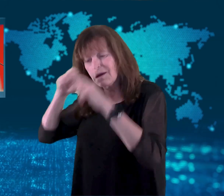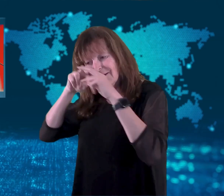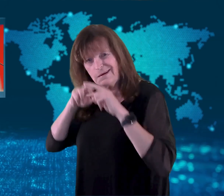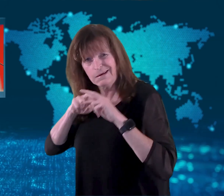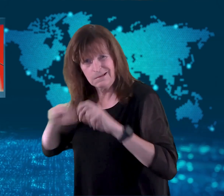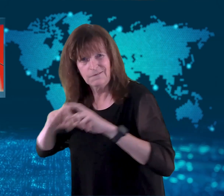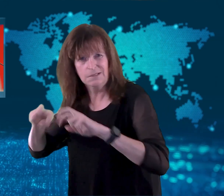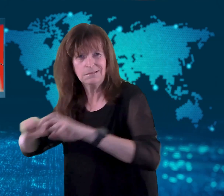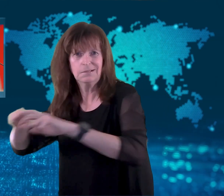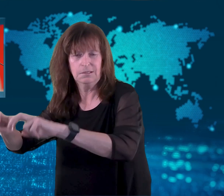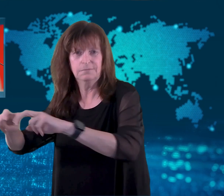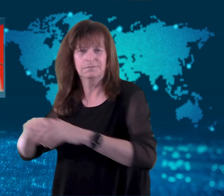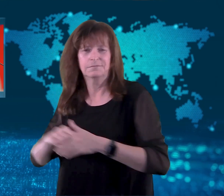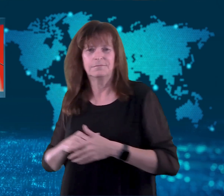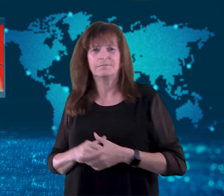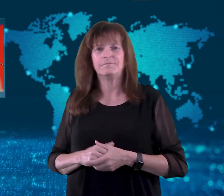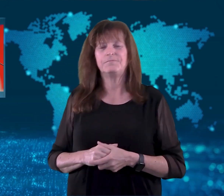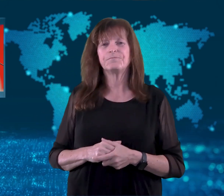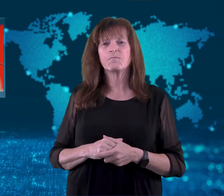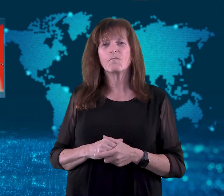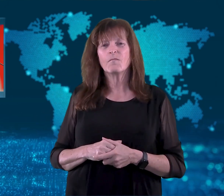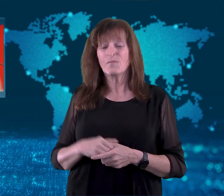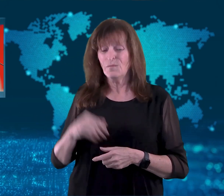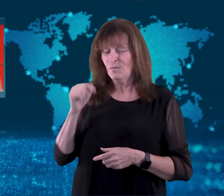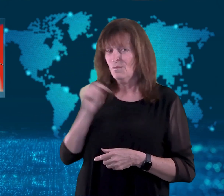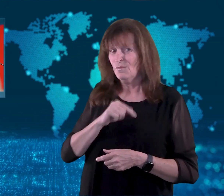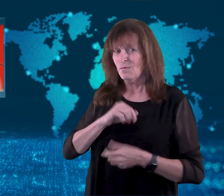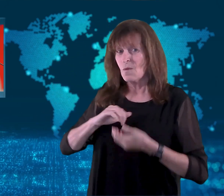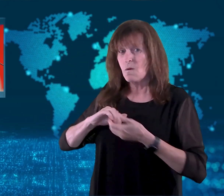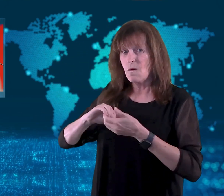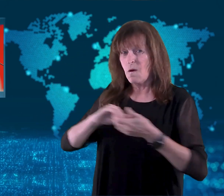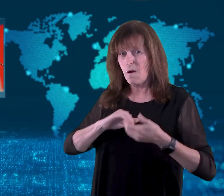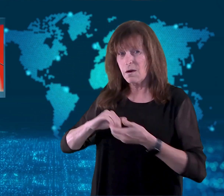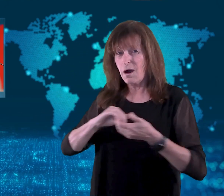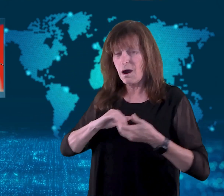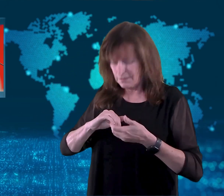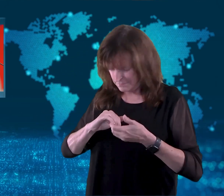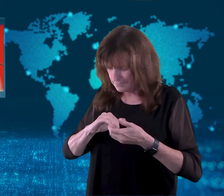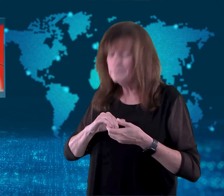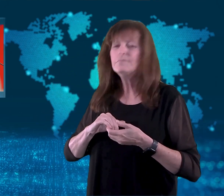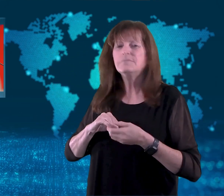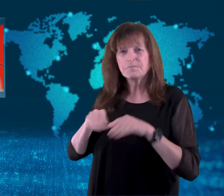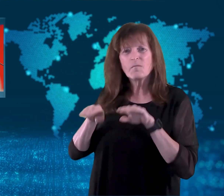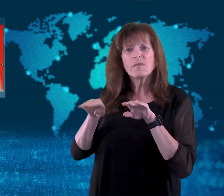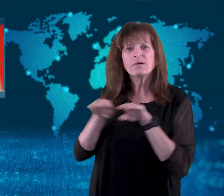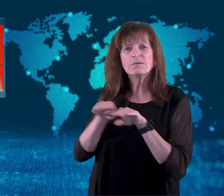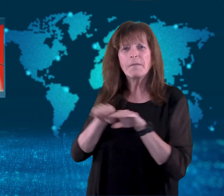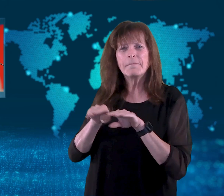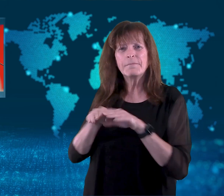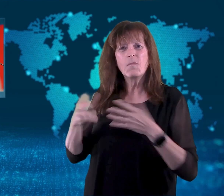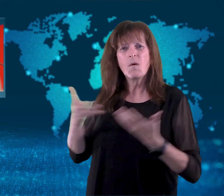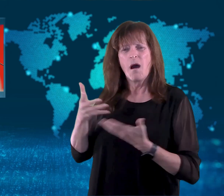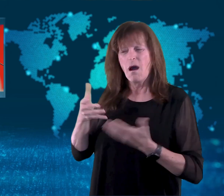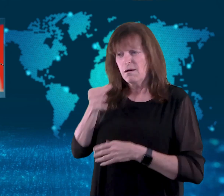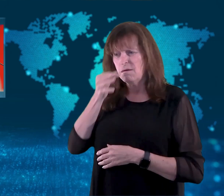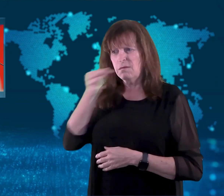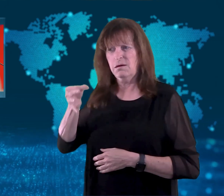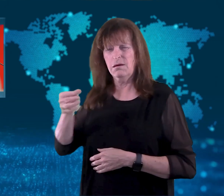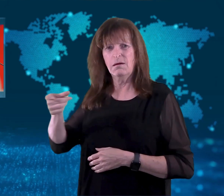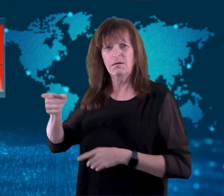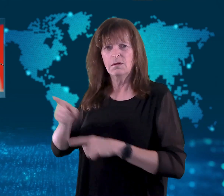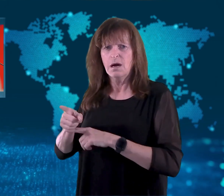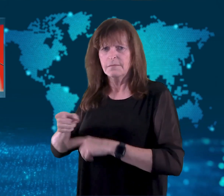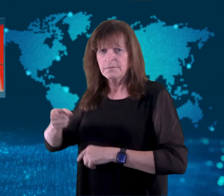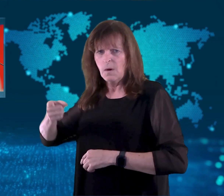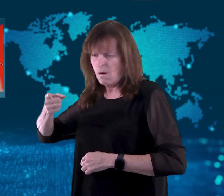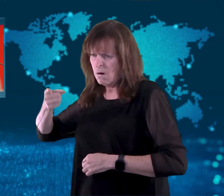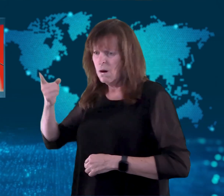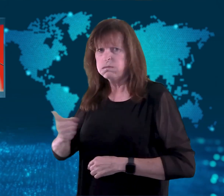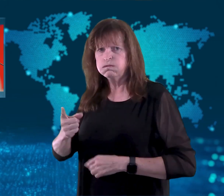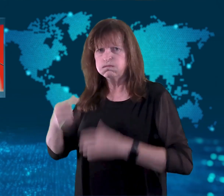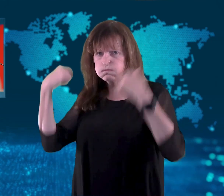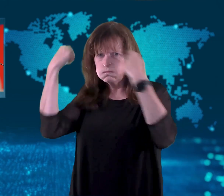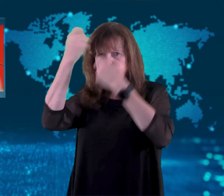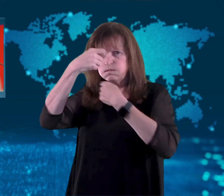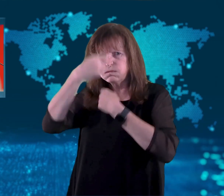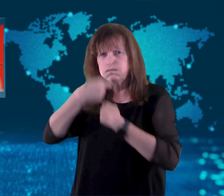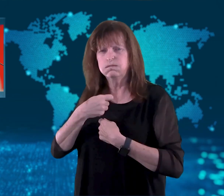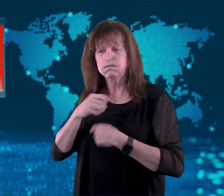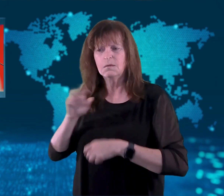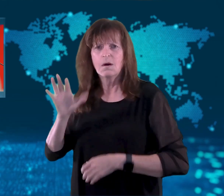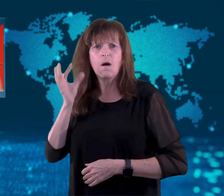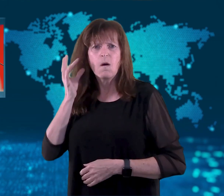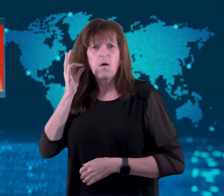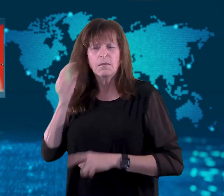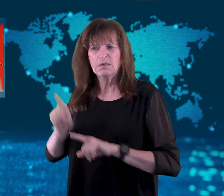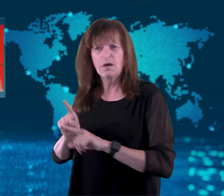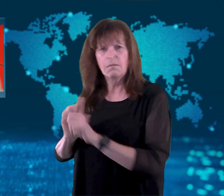Amnesty International, a human rights organization, called